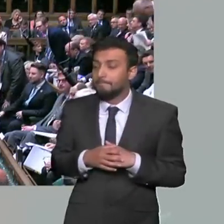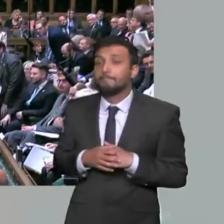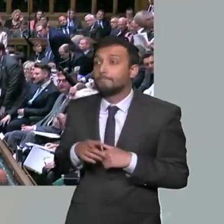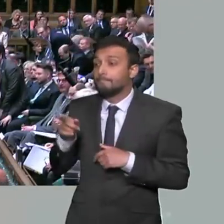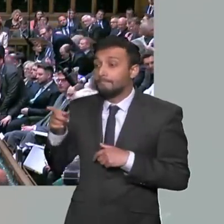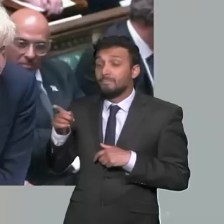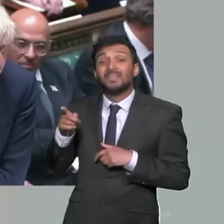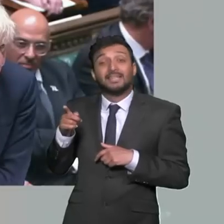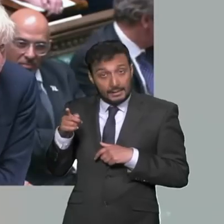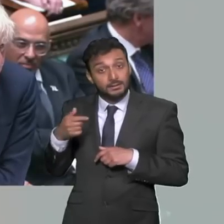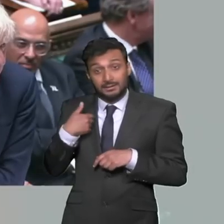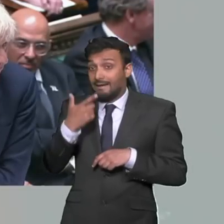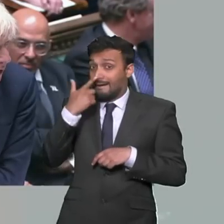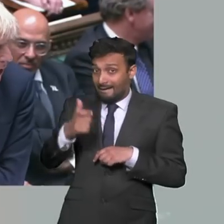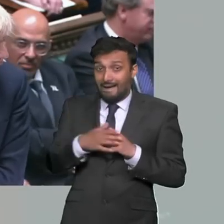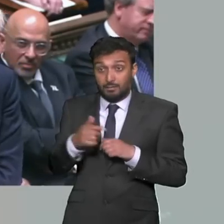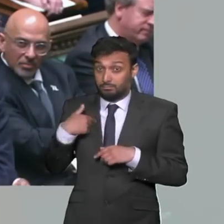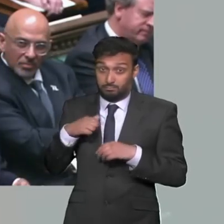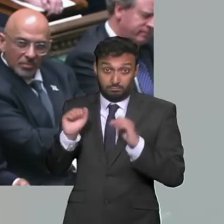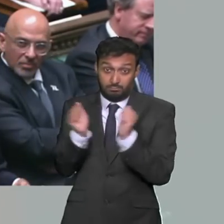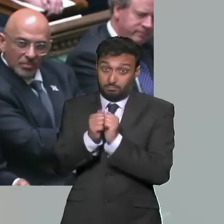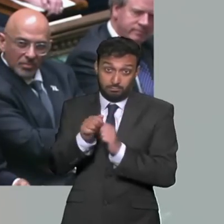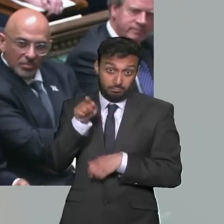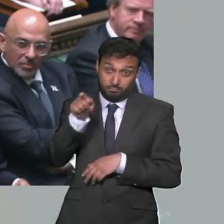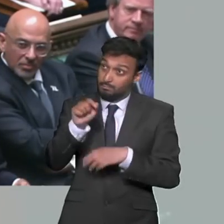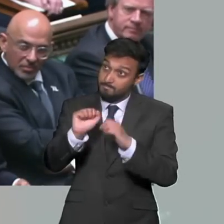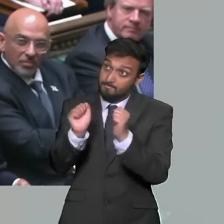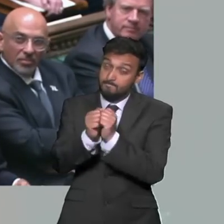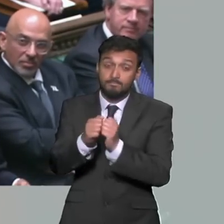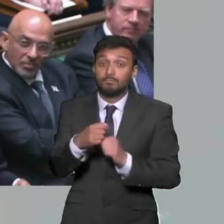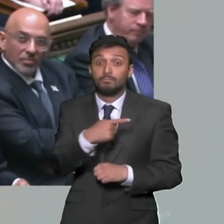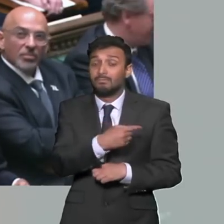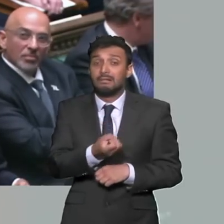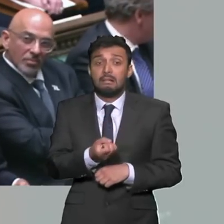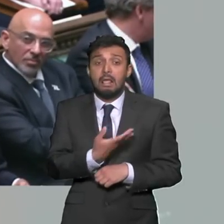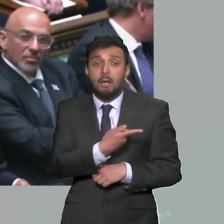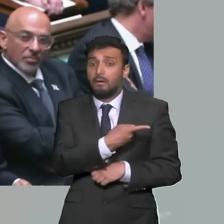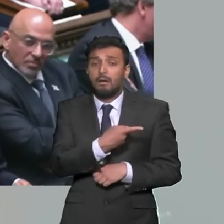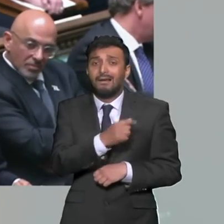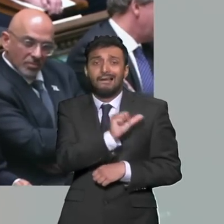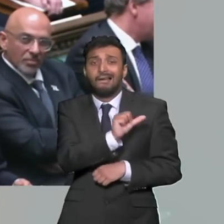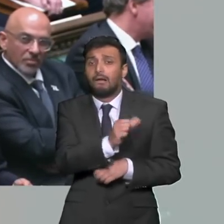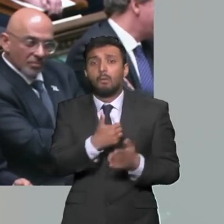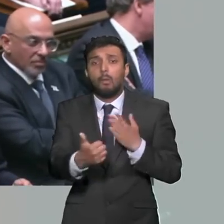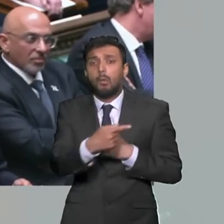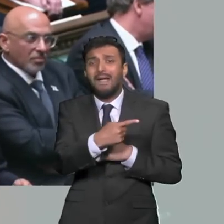Friend, who is absolutely right that Labour’s instinct everywhere and always is to put up tax, with all its—[Interruption.]